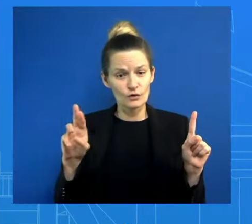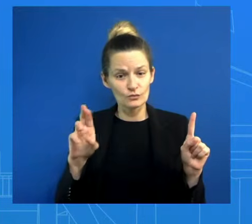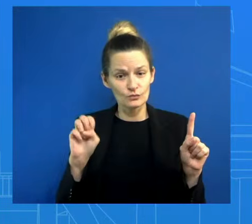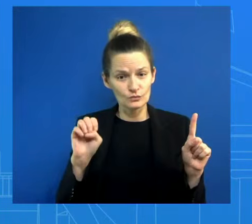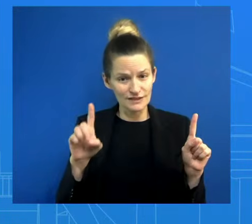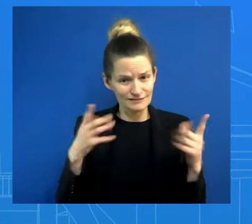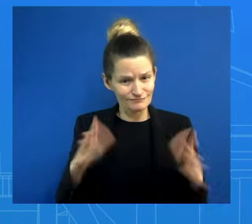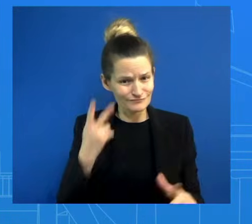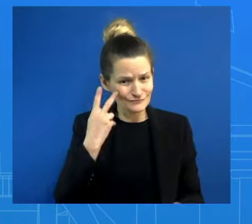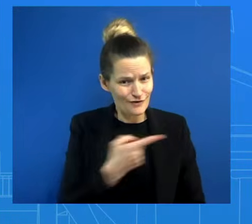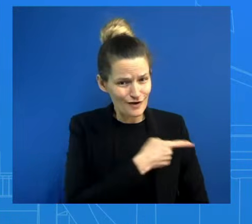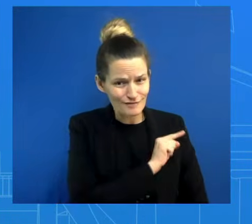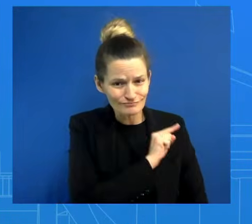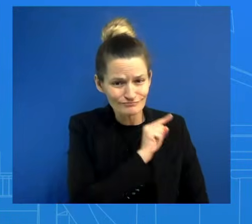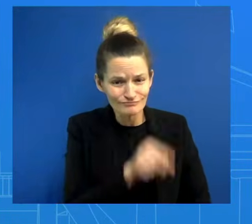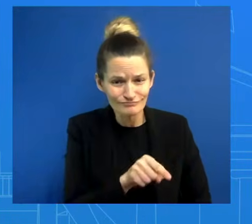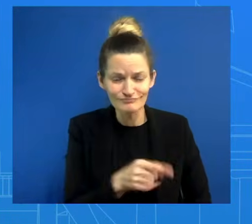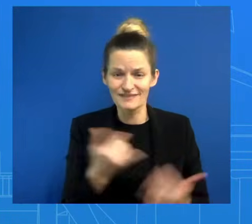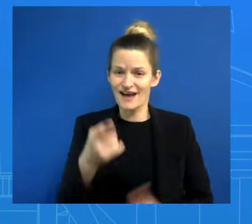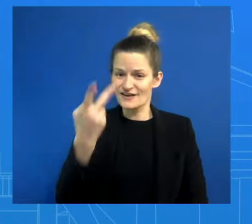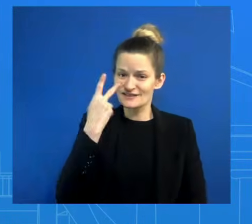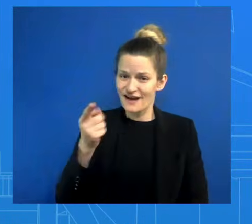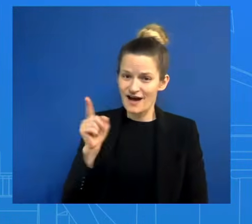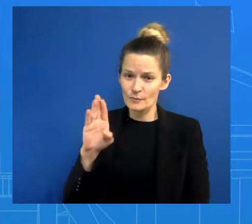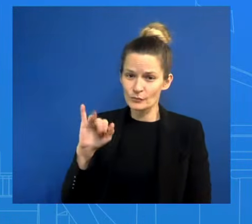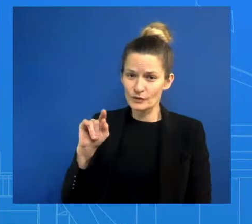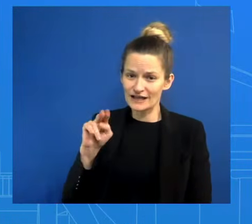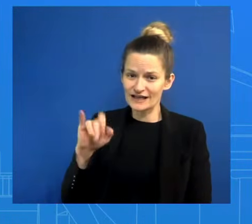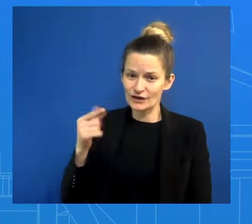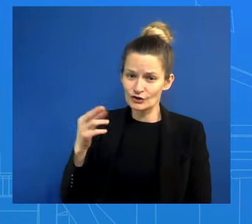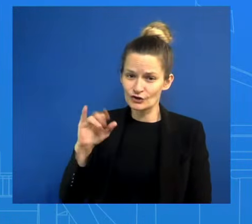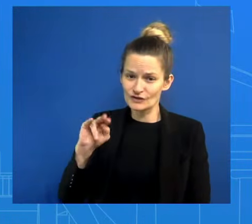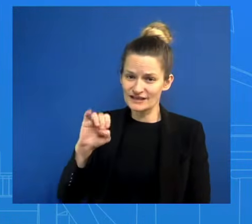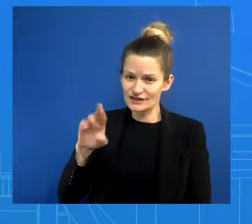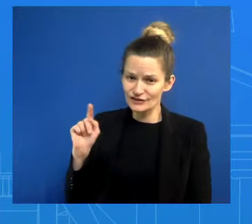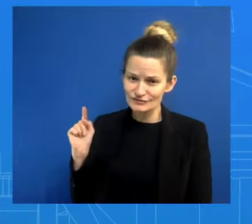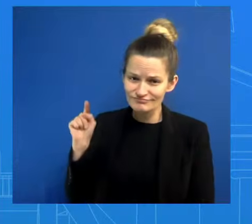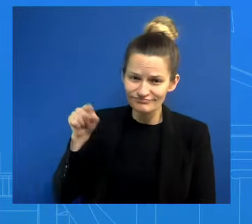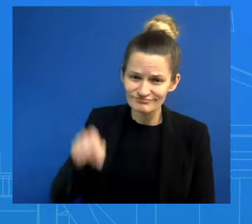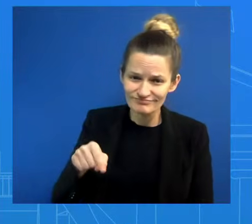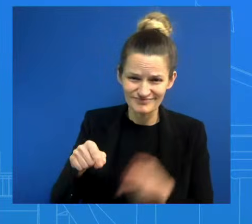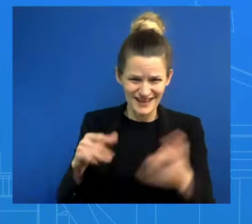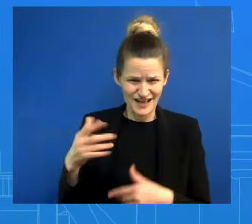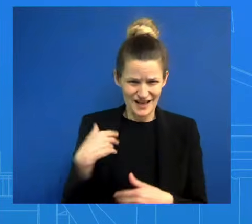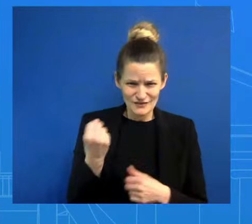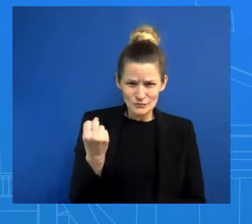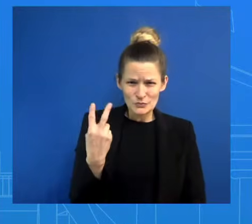have come home under his administration, and he is going to continue to work very hard -- and his administration --